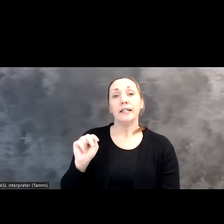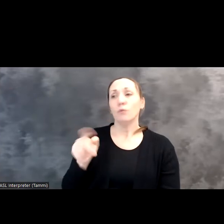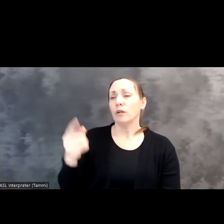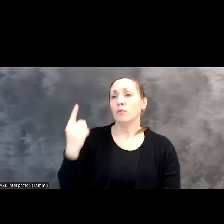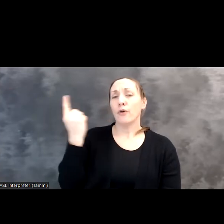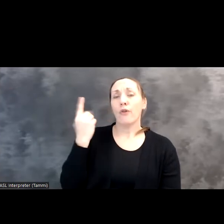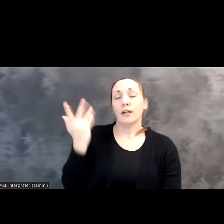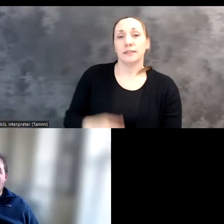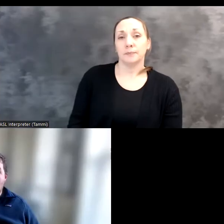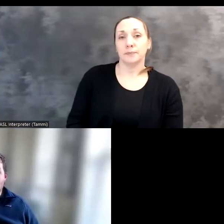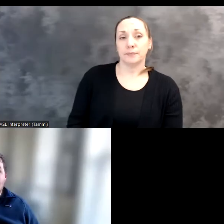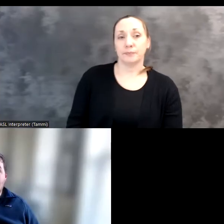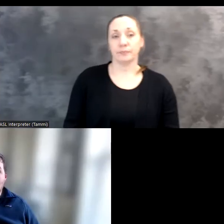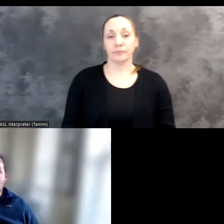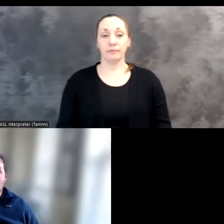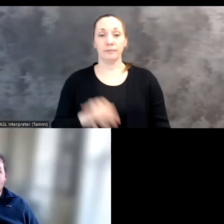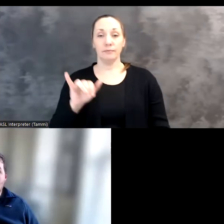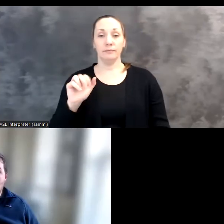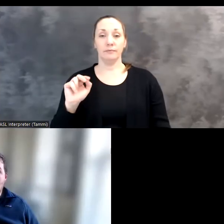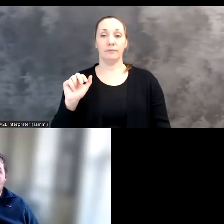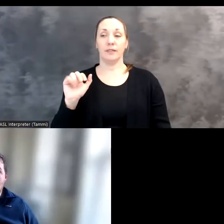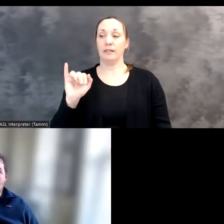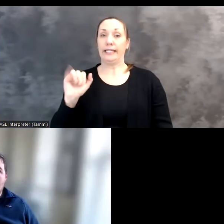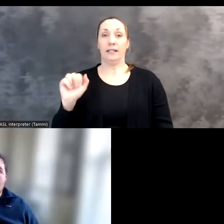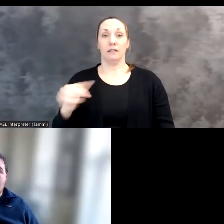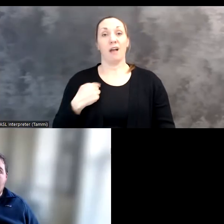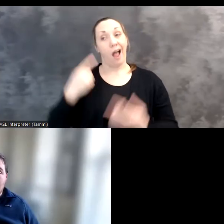in such from different stakeholder, very important, yeah.